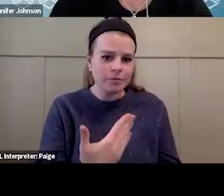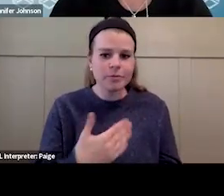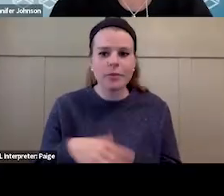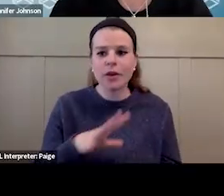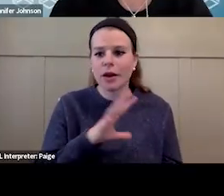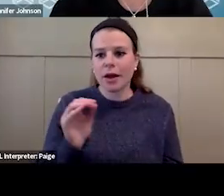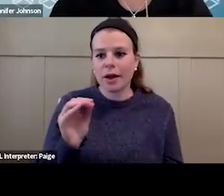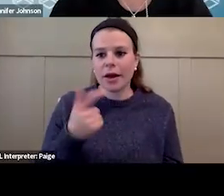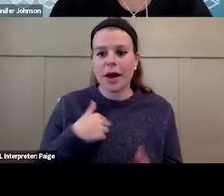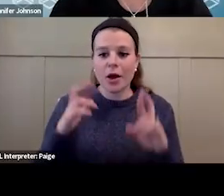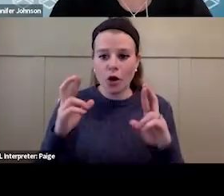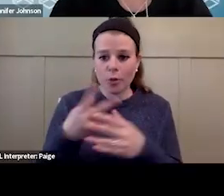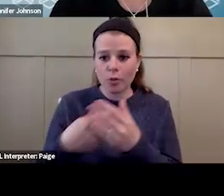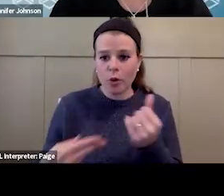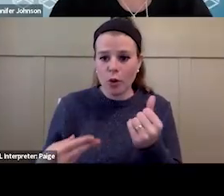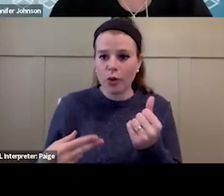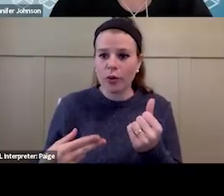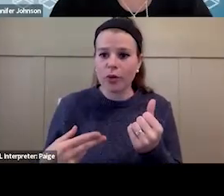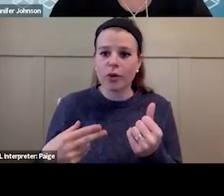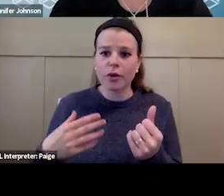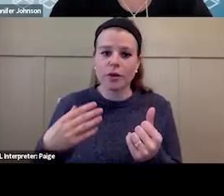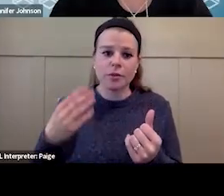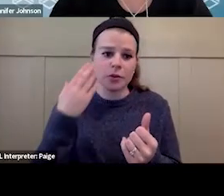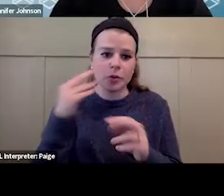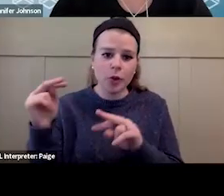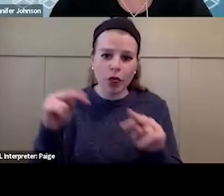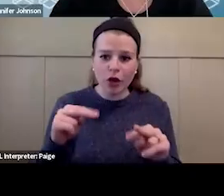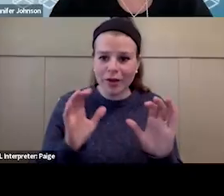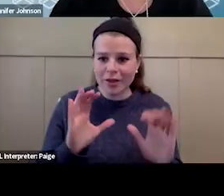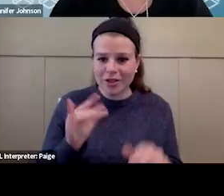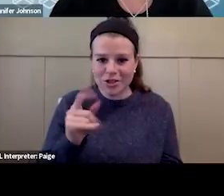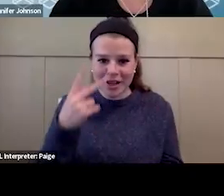And I, I hope you both will take a look at the chat and see the feedback that's coming in from folks.